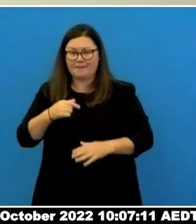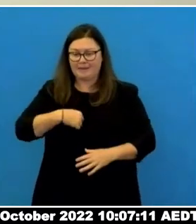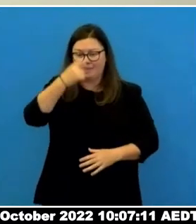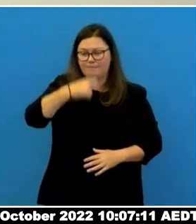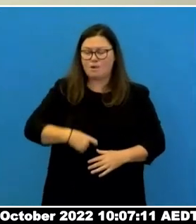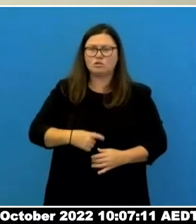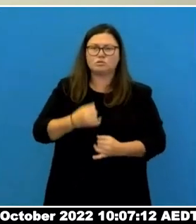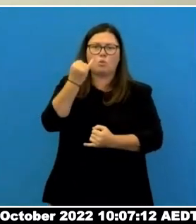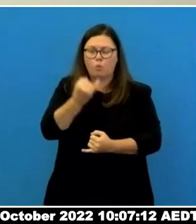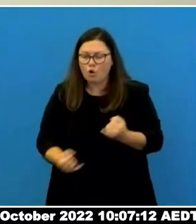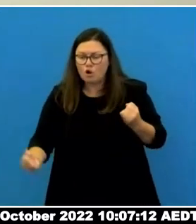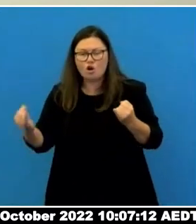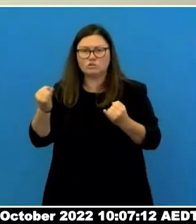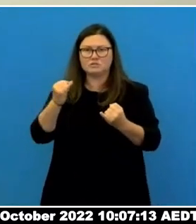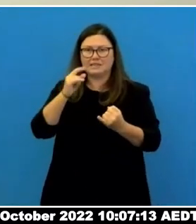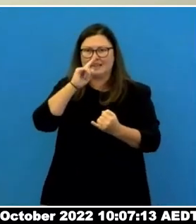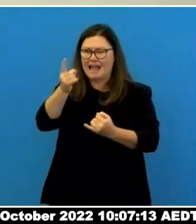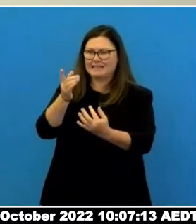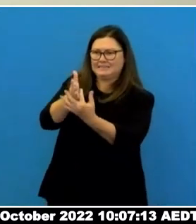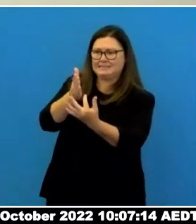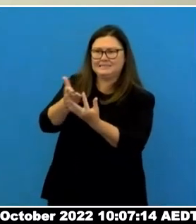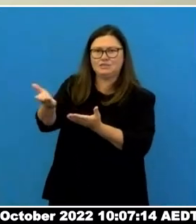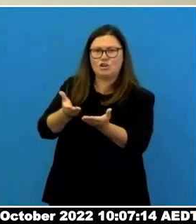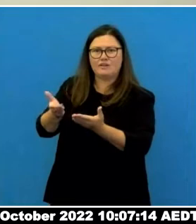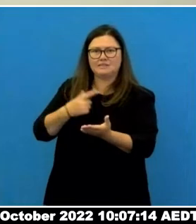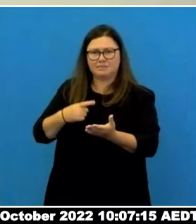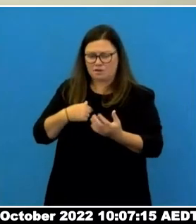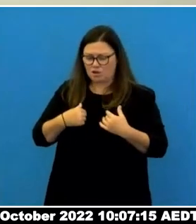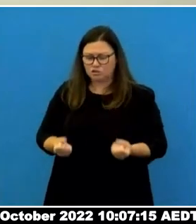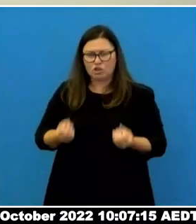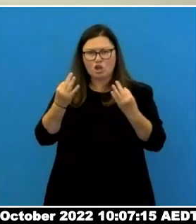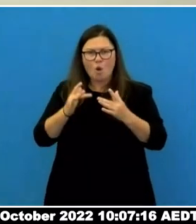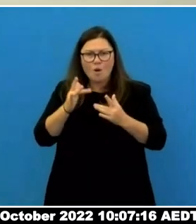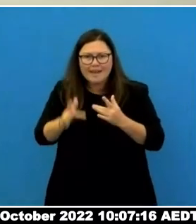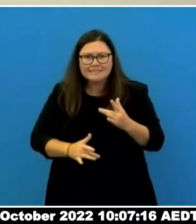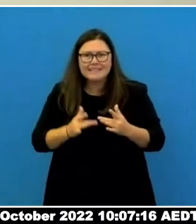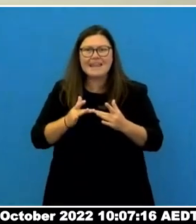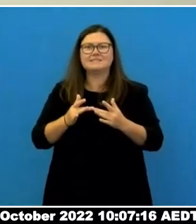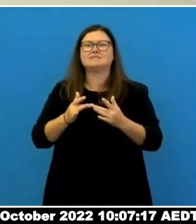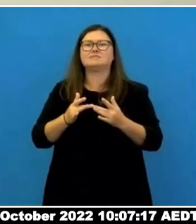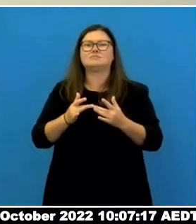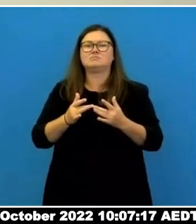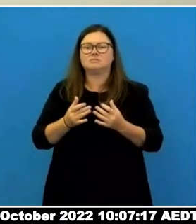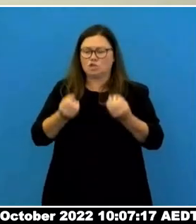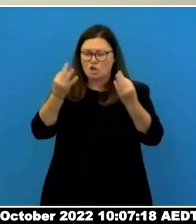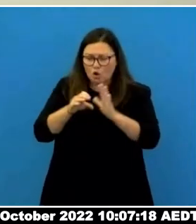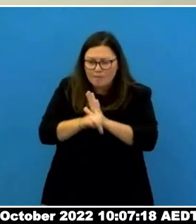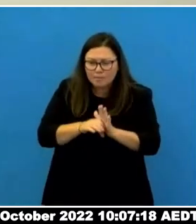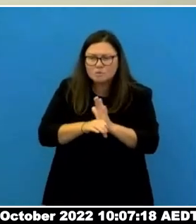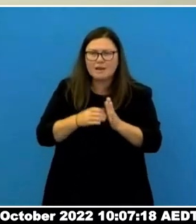internet, and tech literacy. Inclusion in support services requires an intersectional approach,